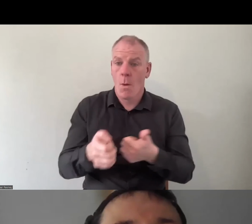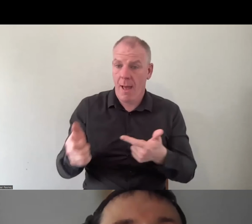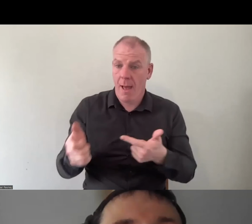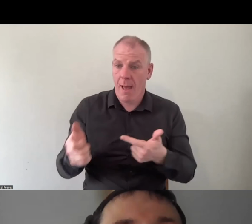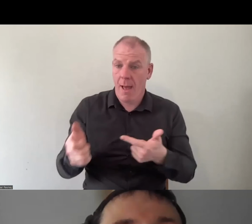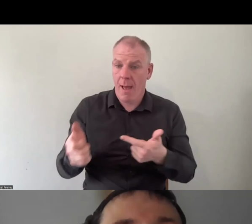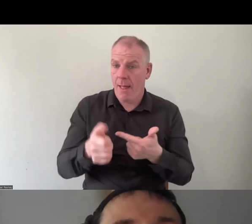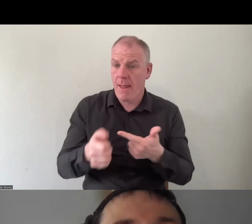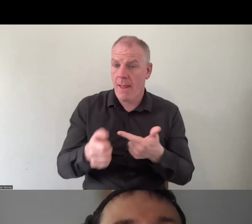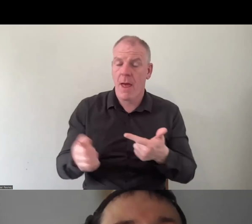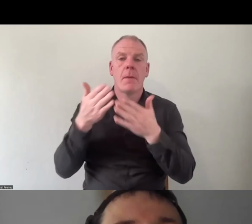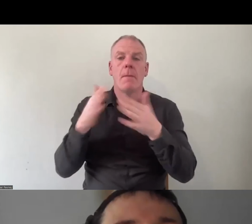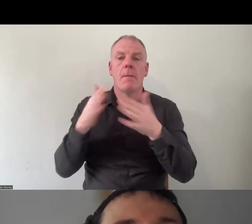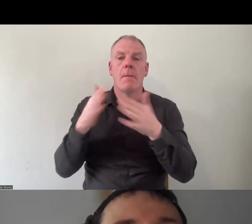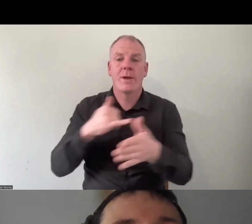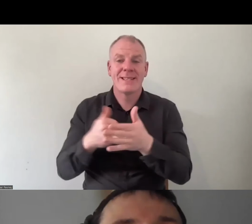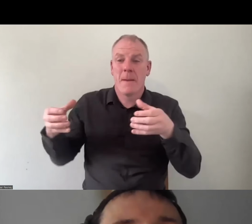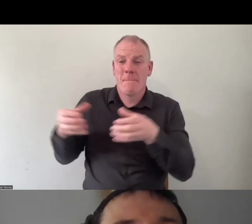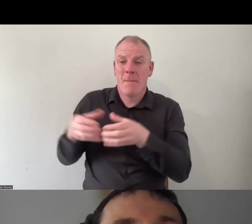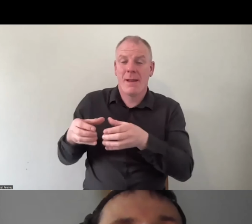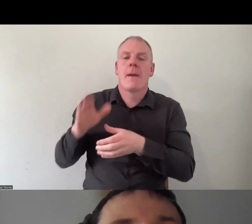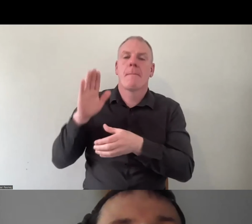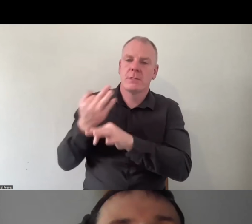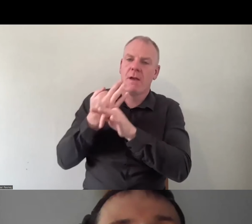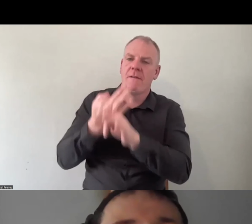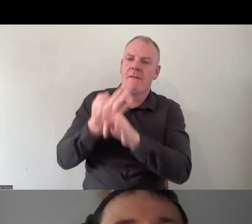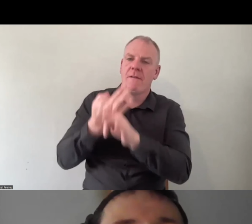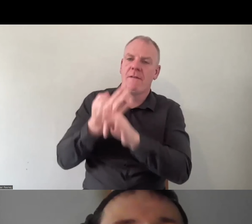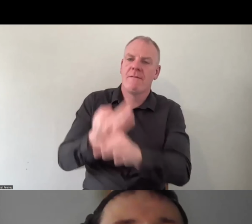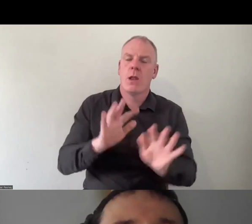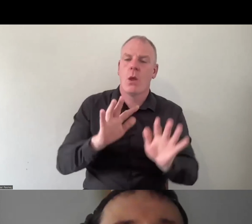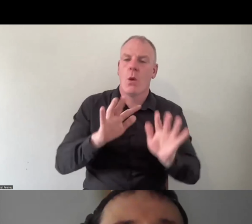must comply with the web content accessibility guidelines,